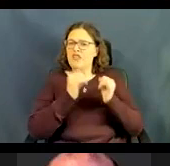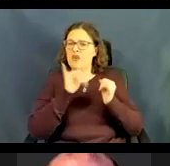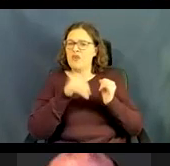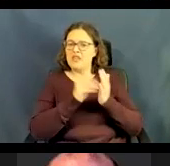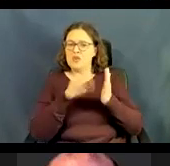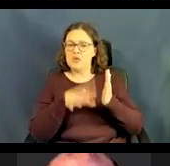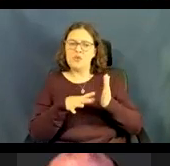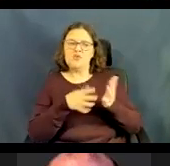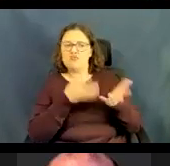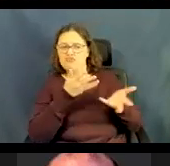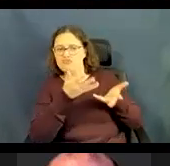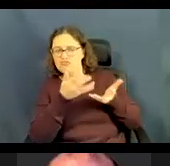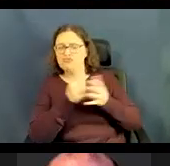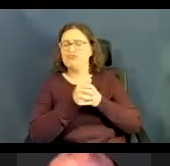it italics, underline and.